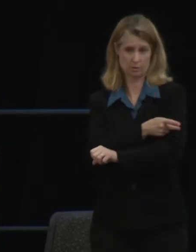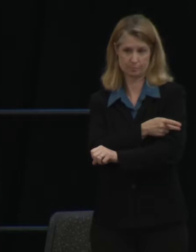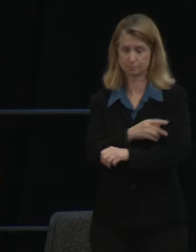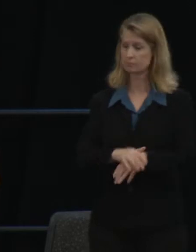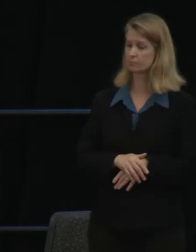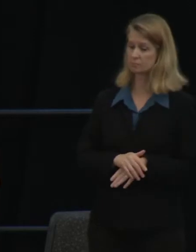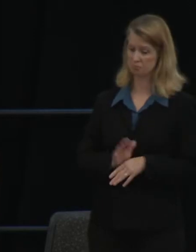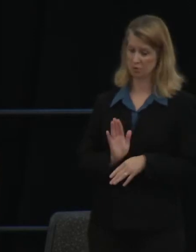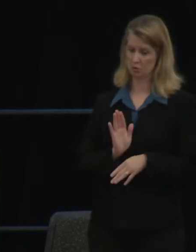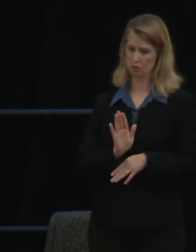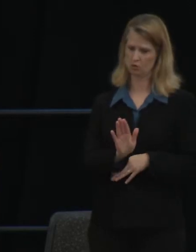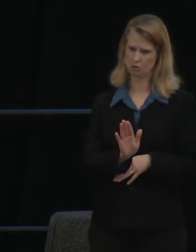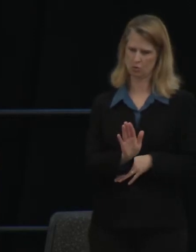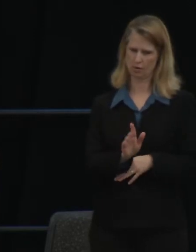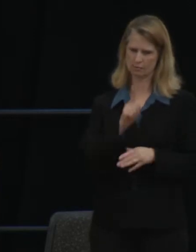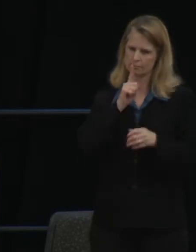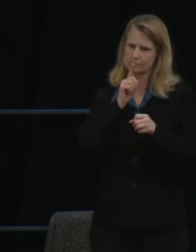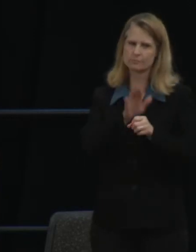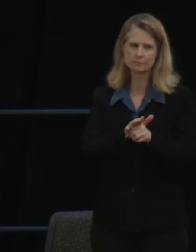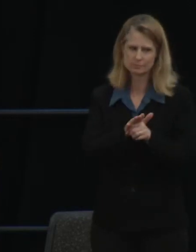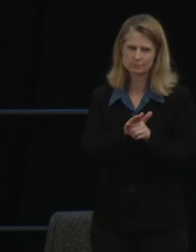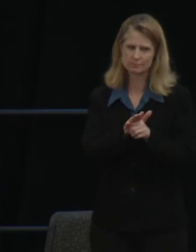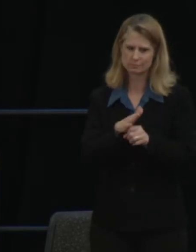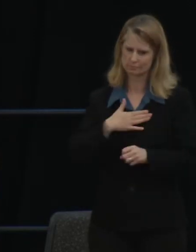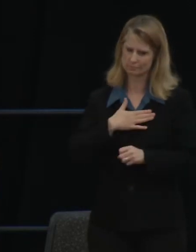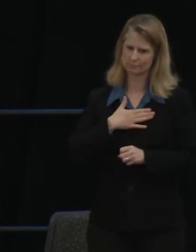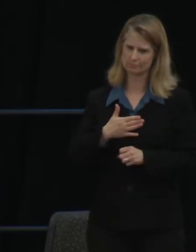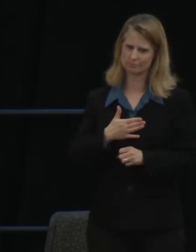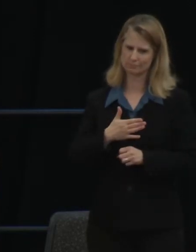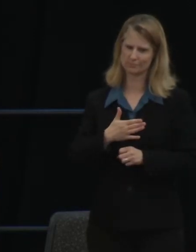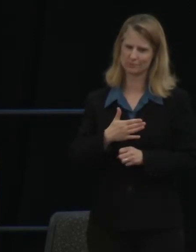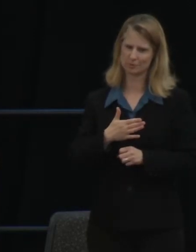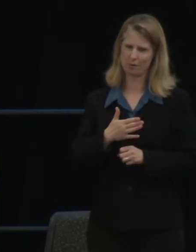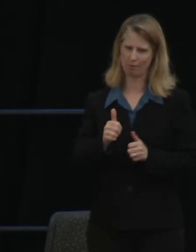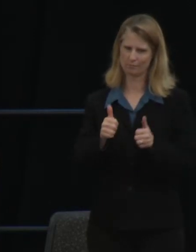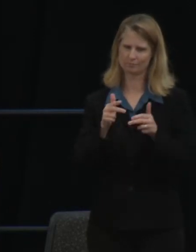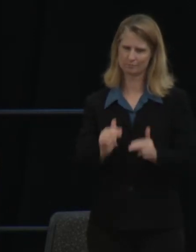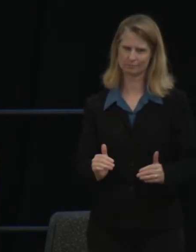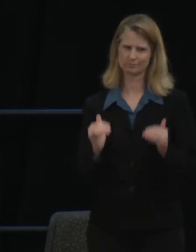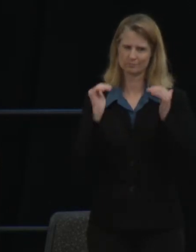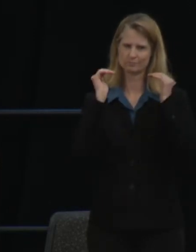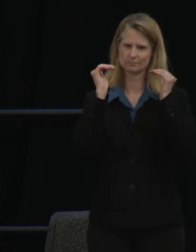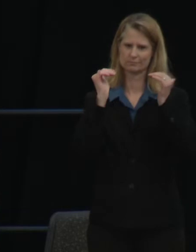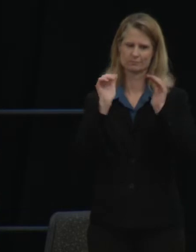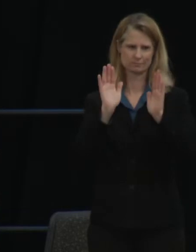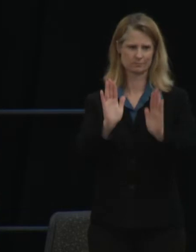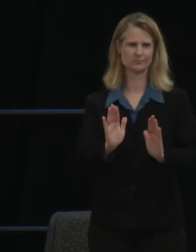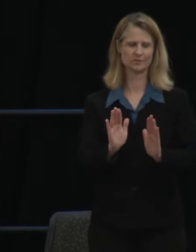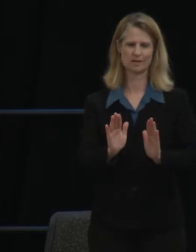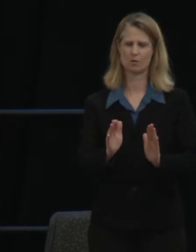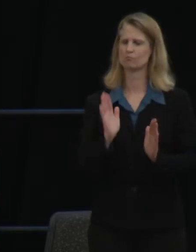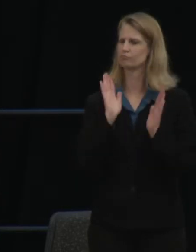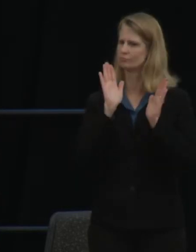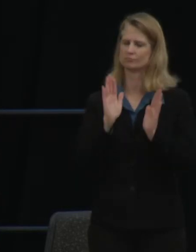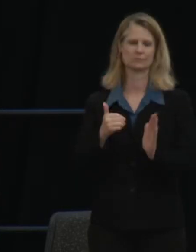Your deep seated commitment to clinical excellence makes us proud to have you as our graduates.